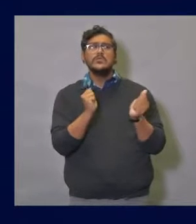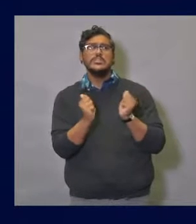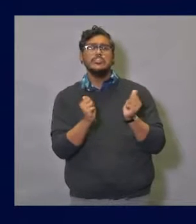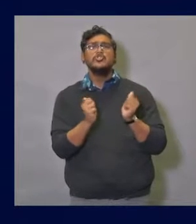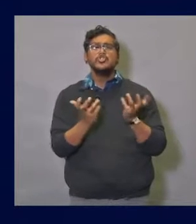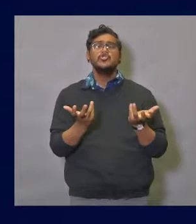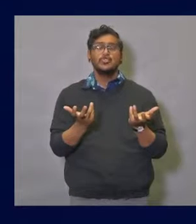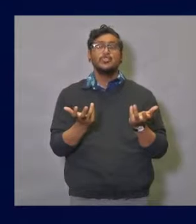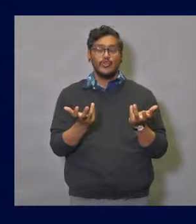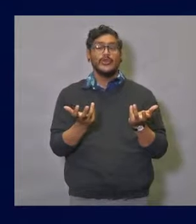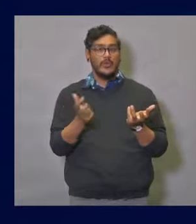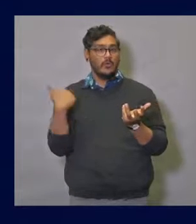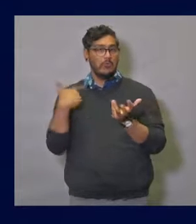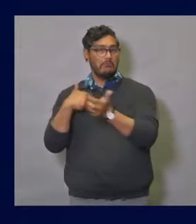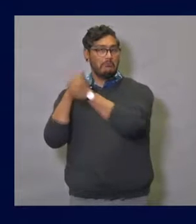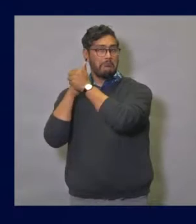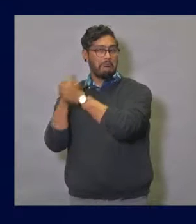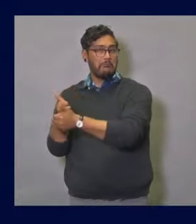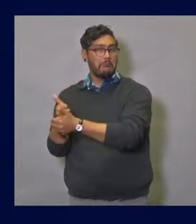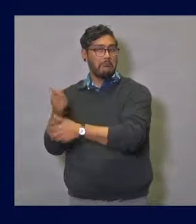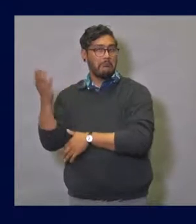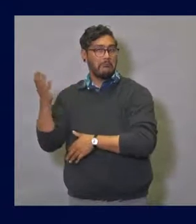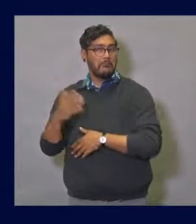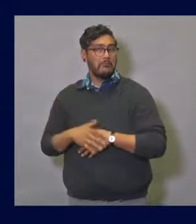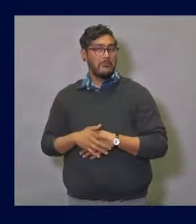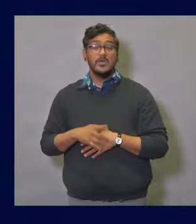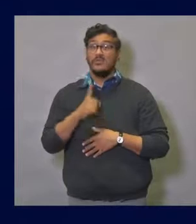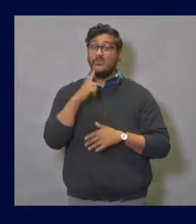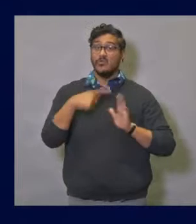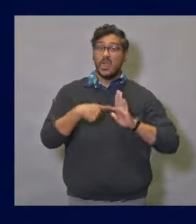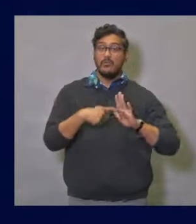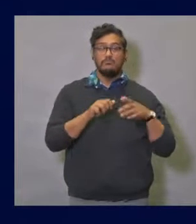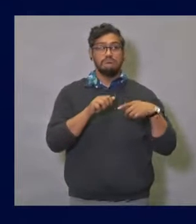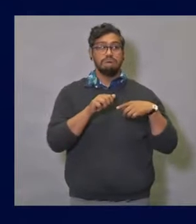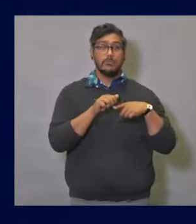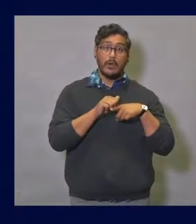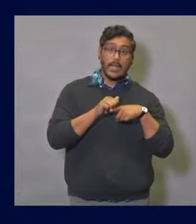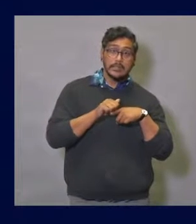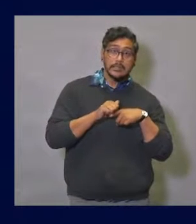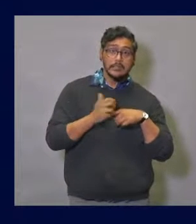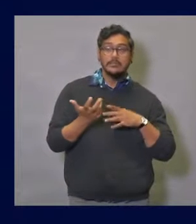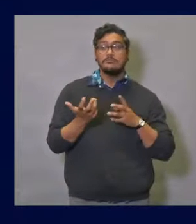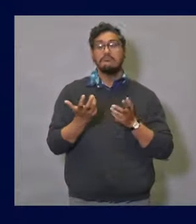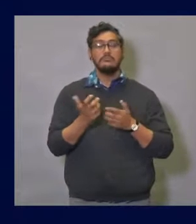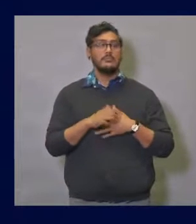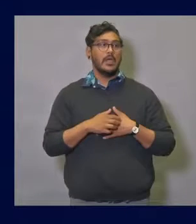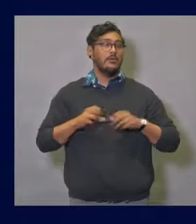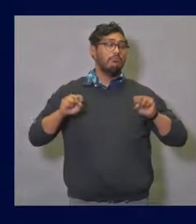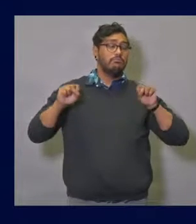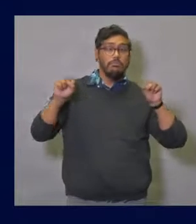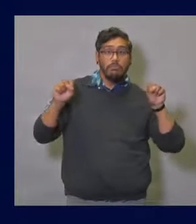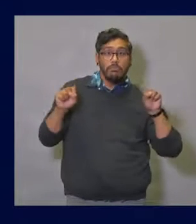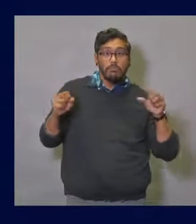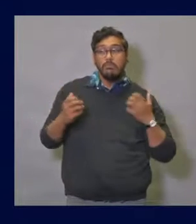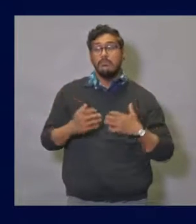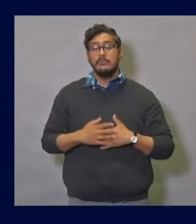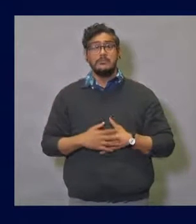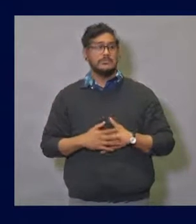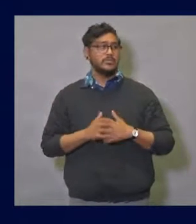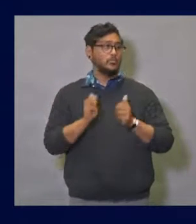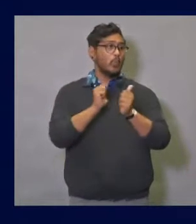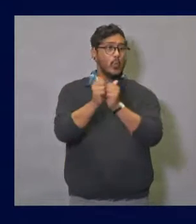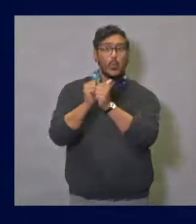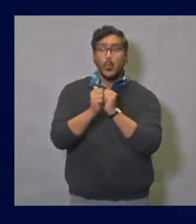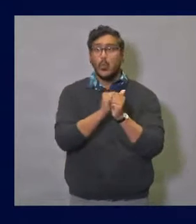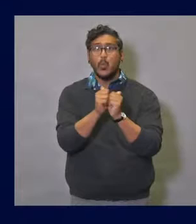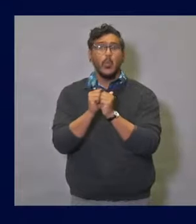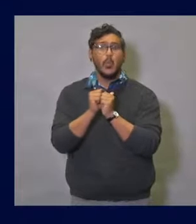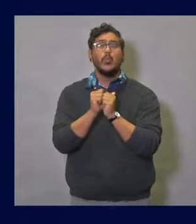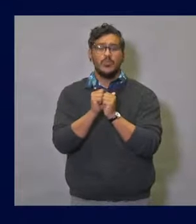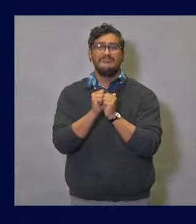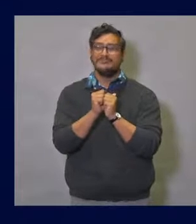PARA JÓVENES Y ADULTOS, NOS